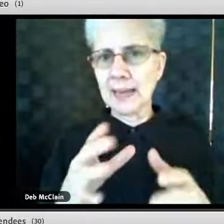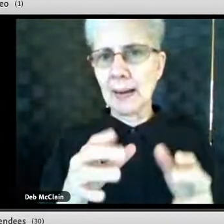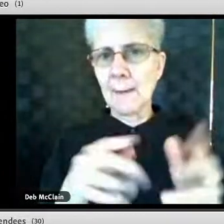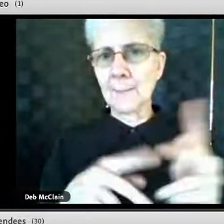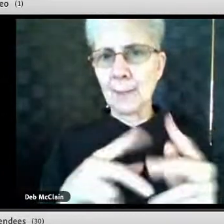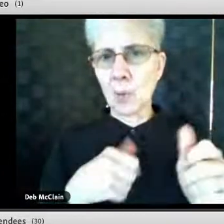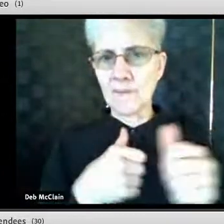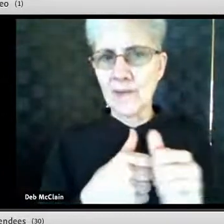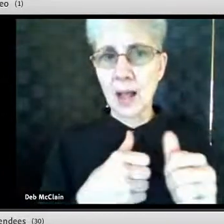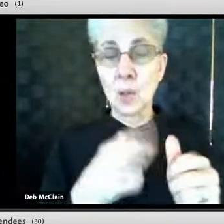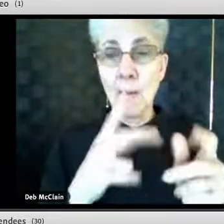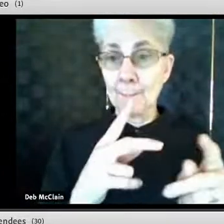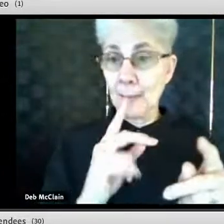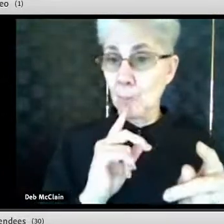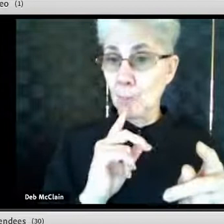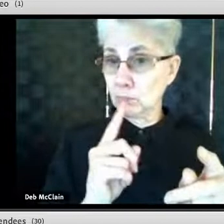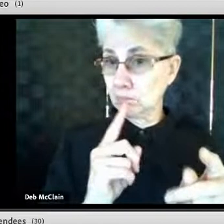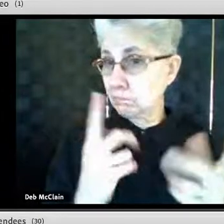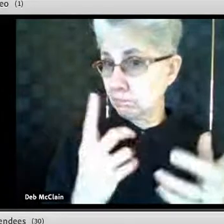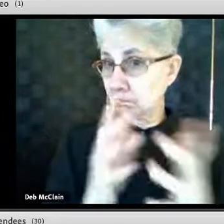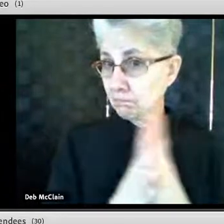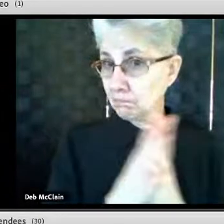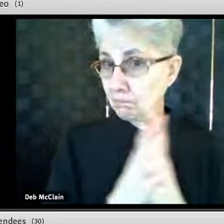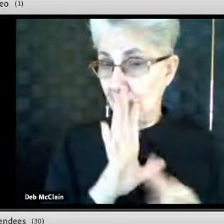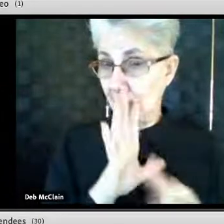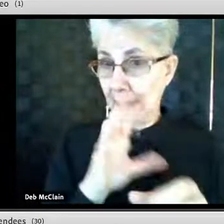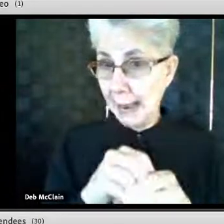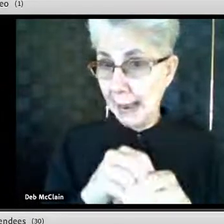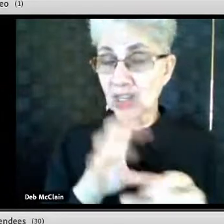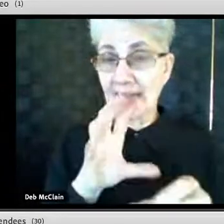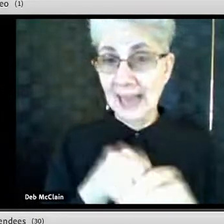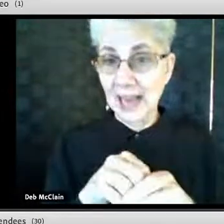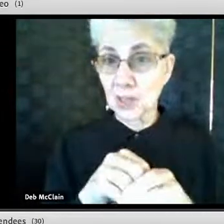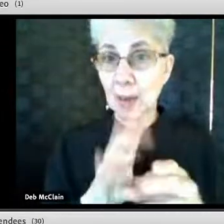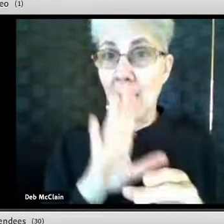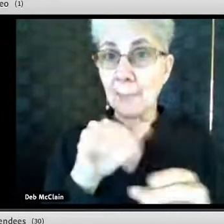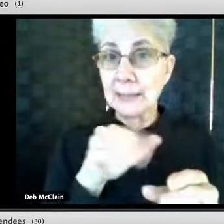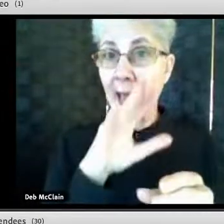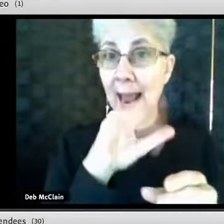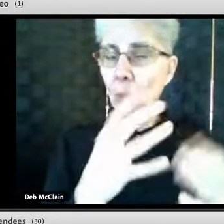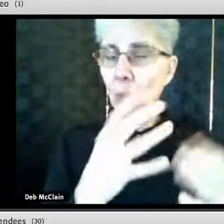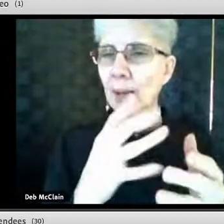This is really important. Are people engaging? Is your engagement up and down?